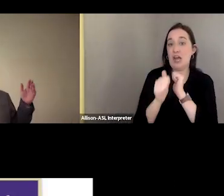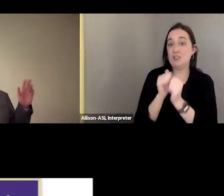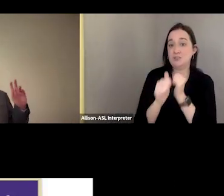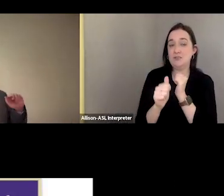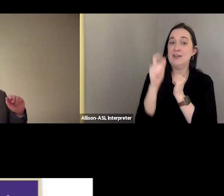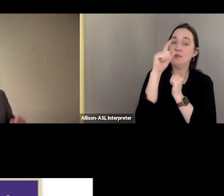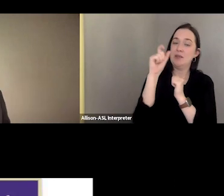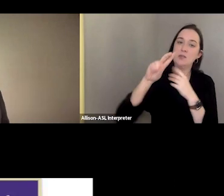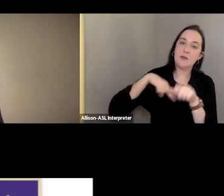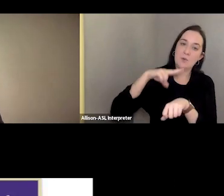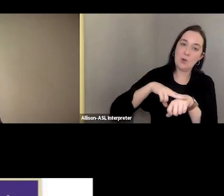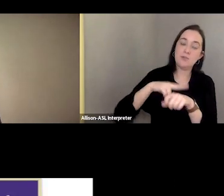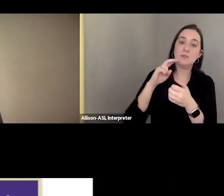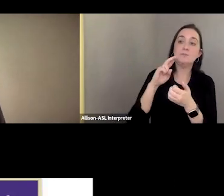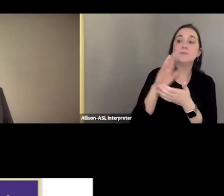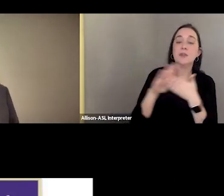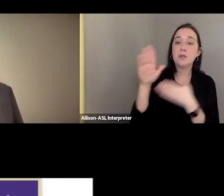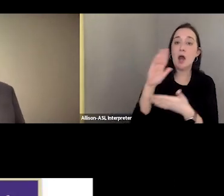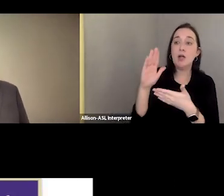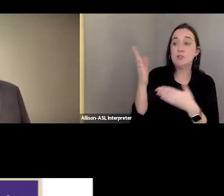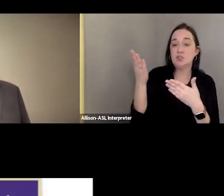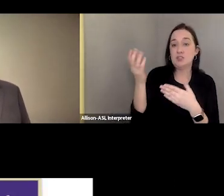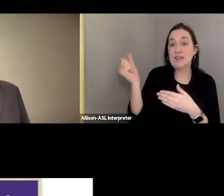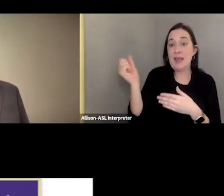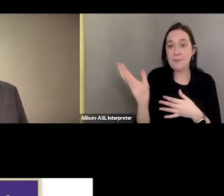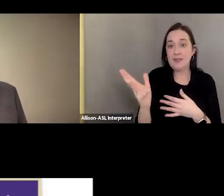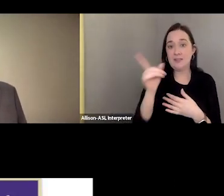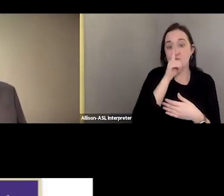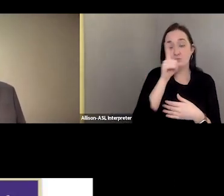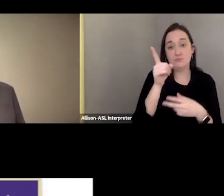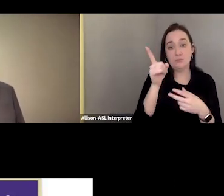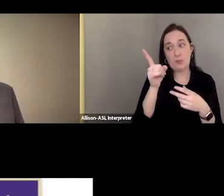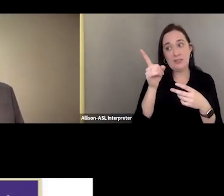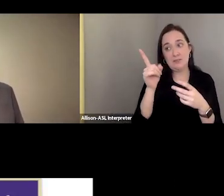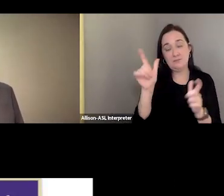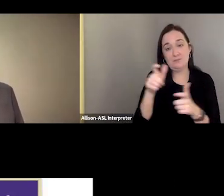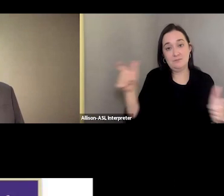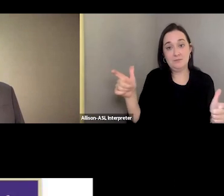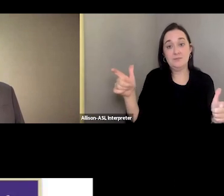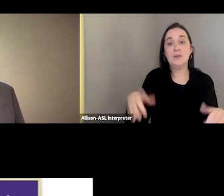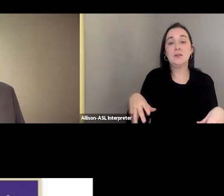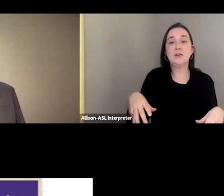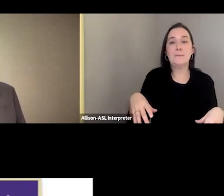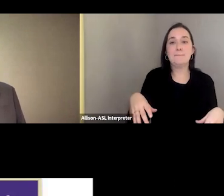And I think of it two ways. One, I did not present this today, but there is research evidence that college college athletes